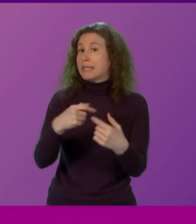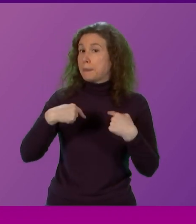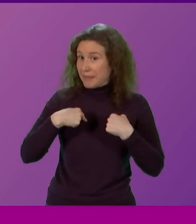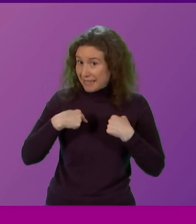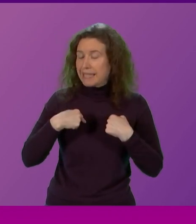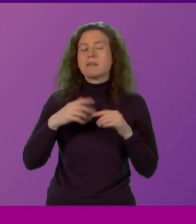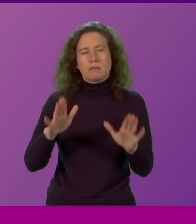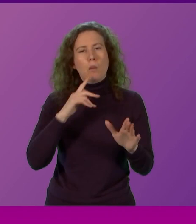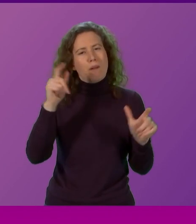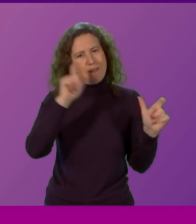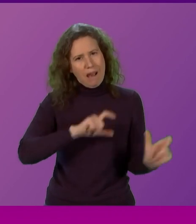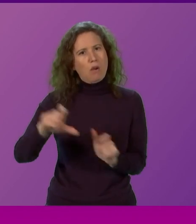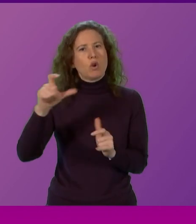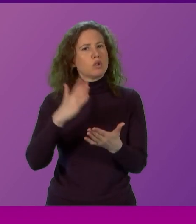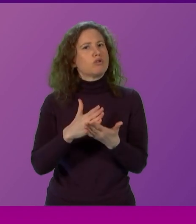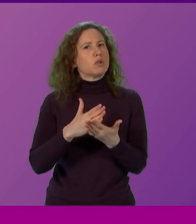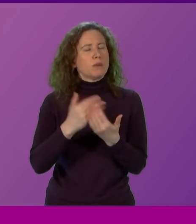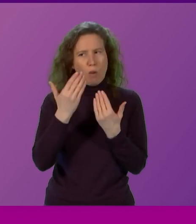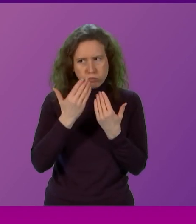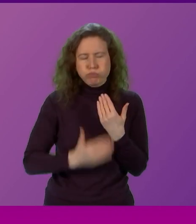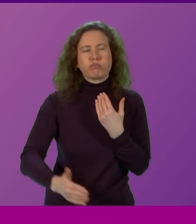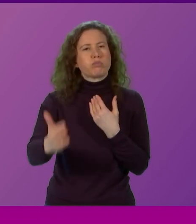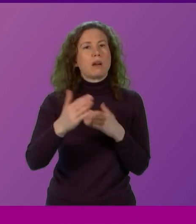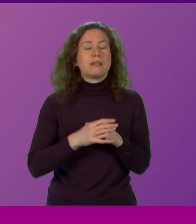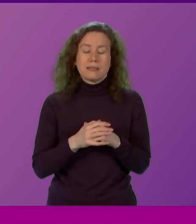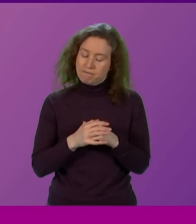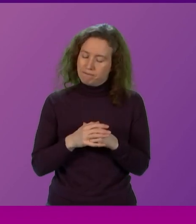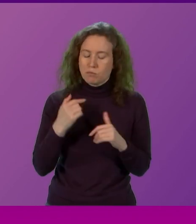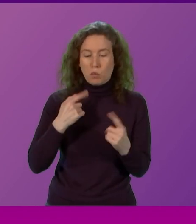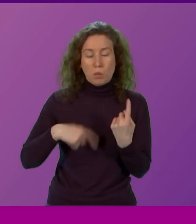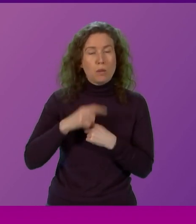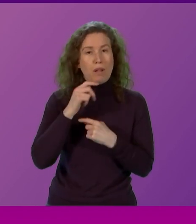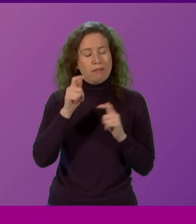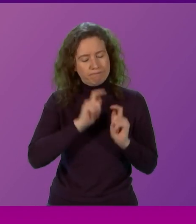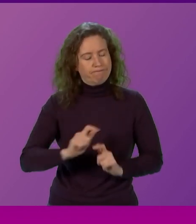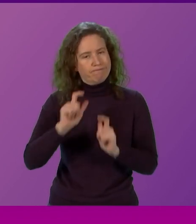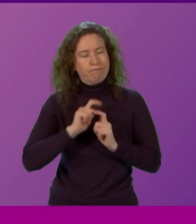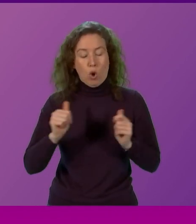it will continue to be true for a long time to come, as we continue and complete the journey